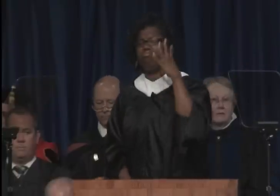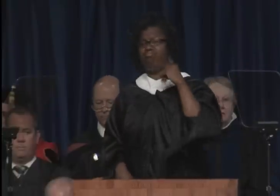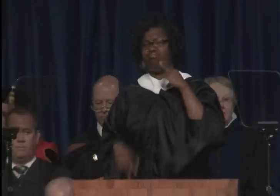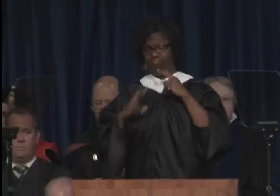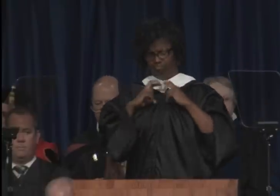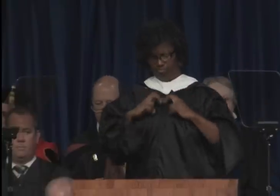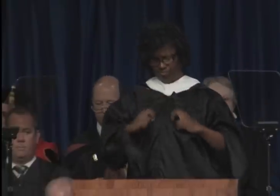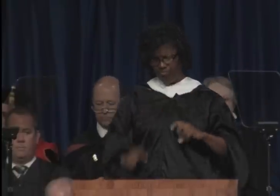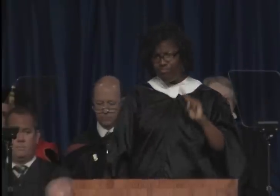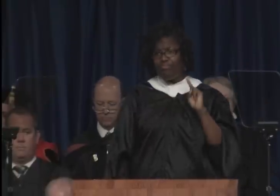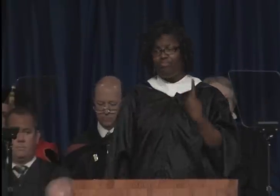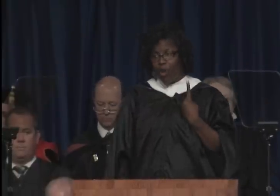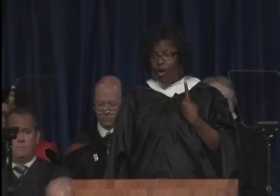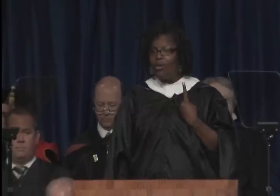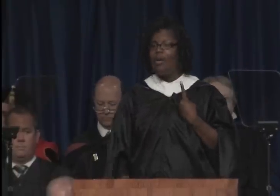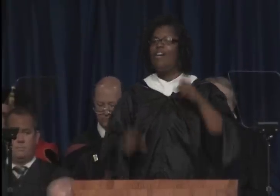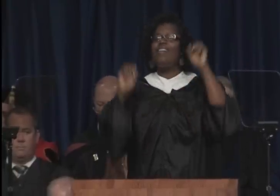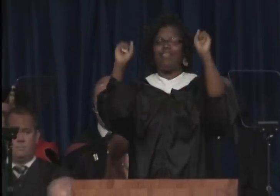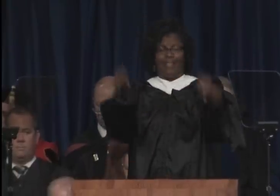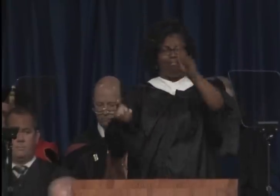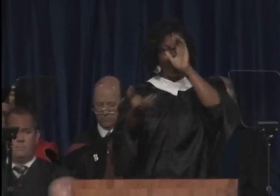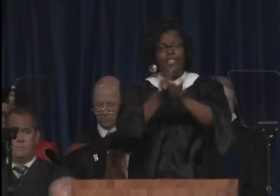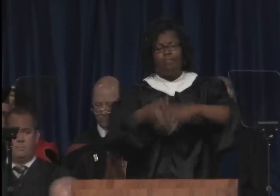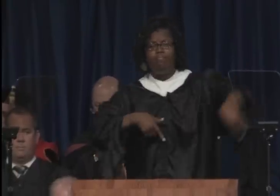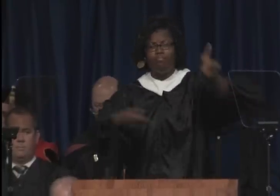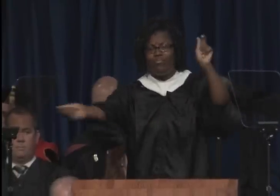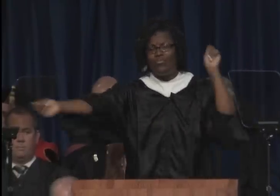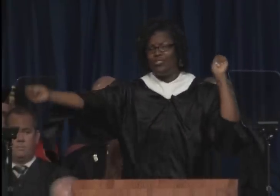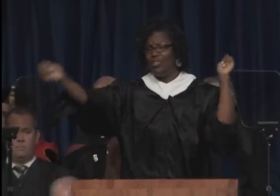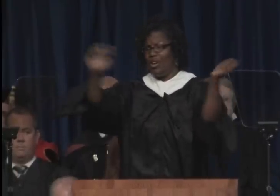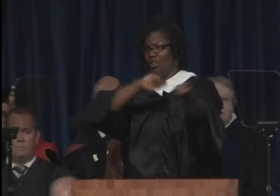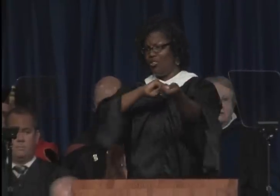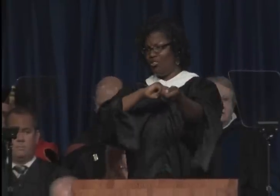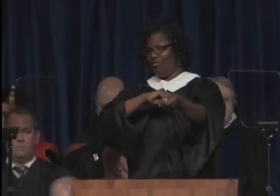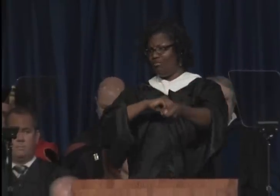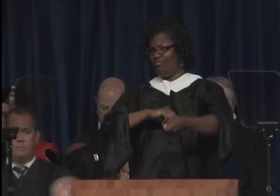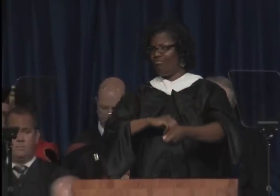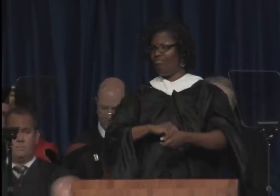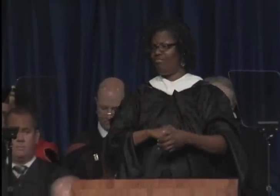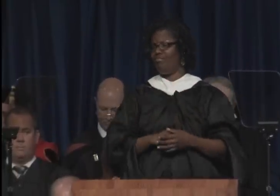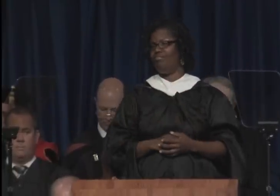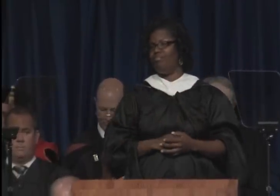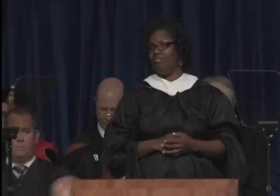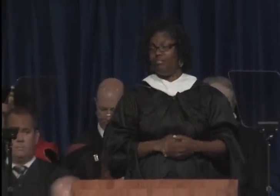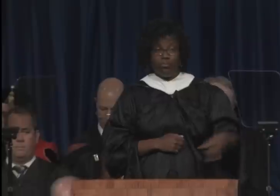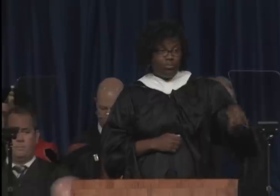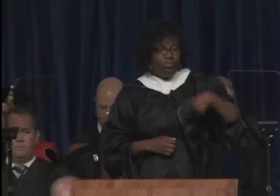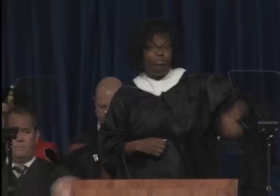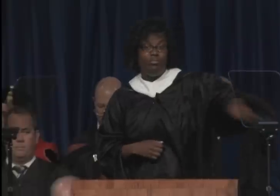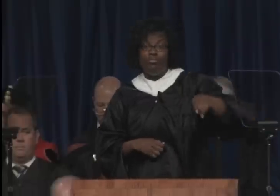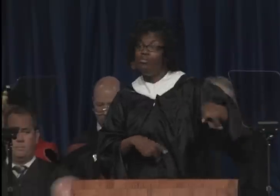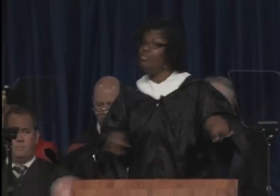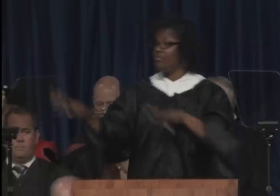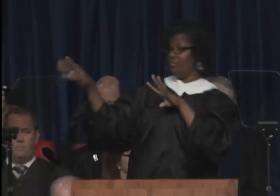Each of us must experience our own transformation in order to believe that others have the capacity to be transformed.